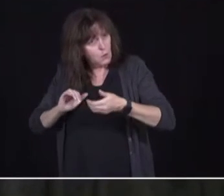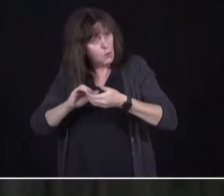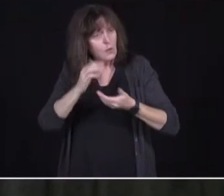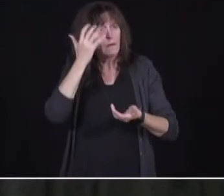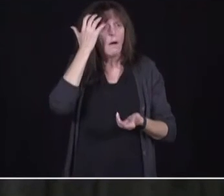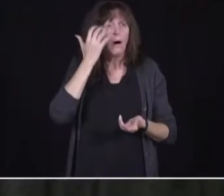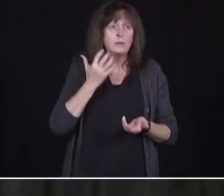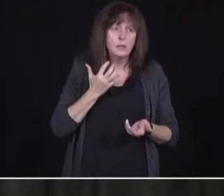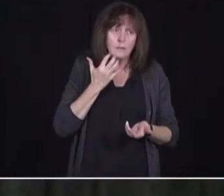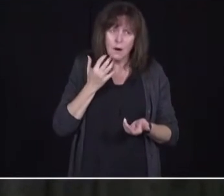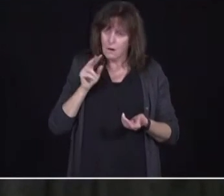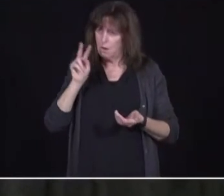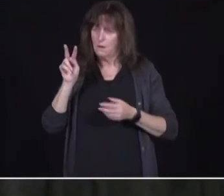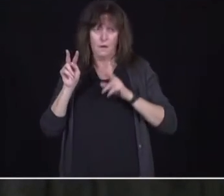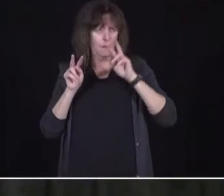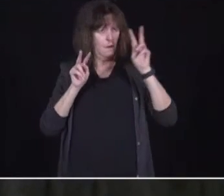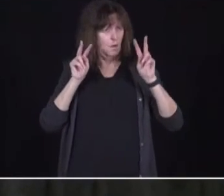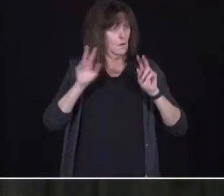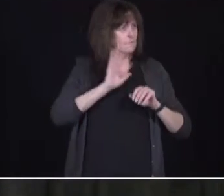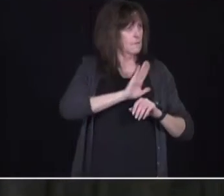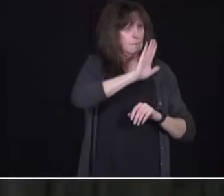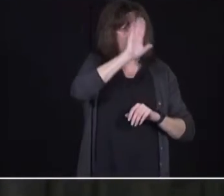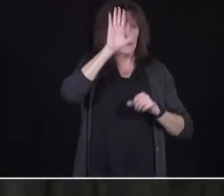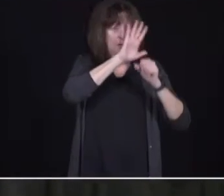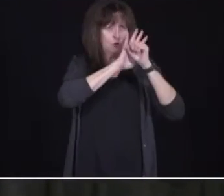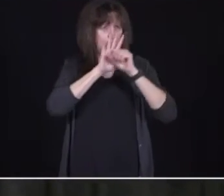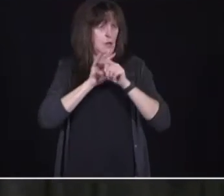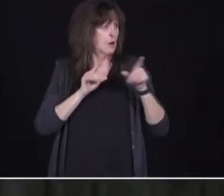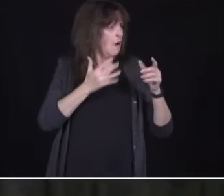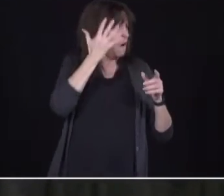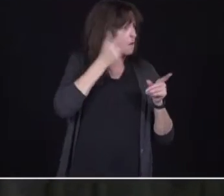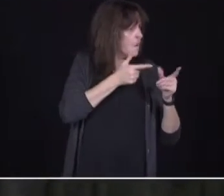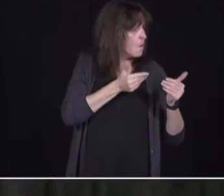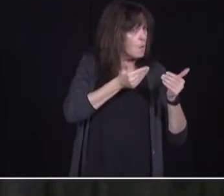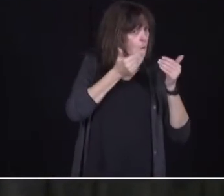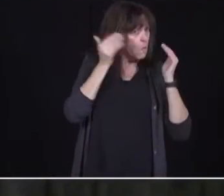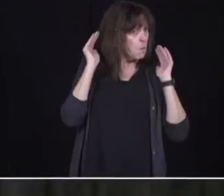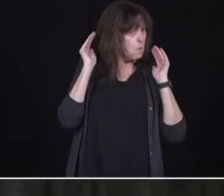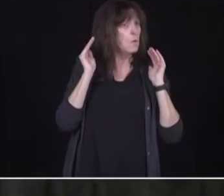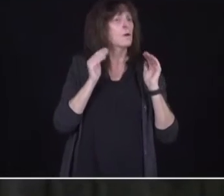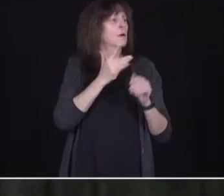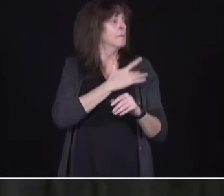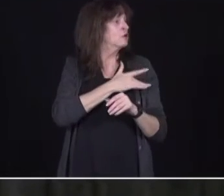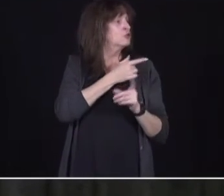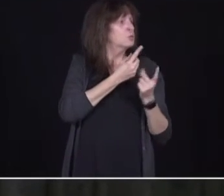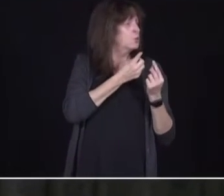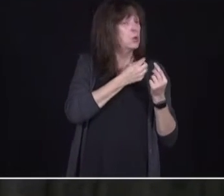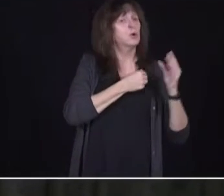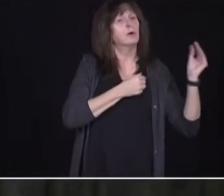taking a regional approach to shift the load is to one hospital is overcapacity that they can move patients